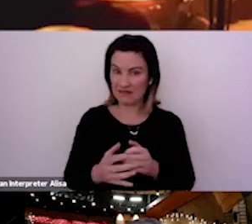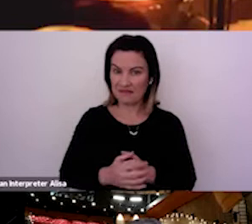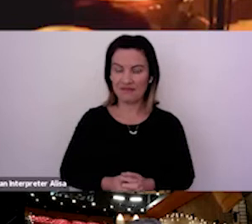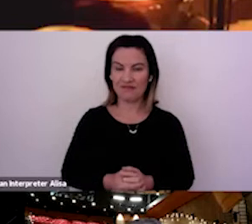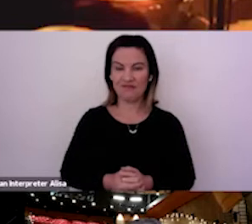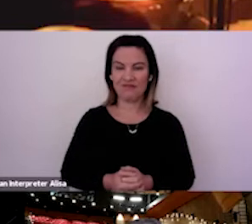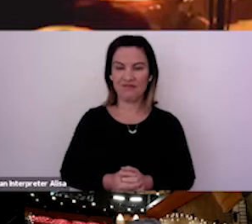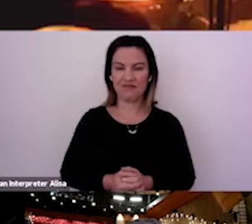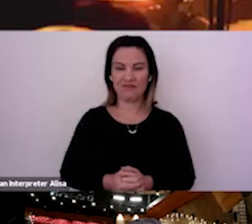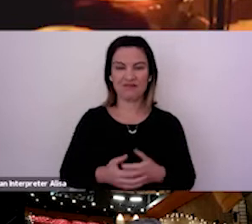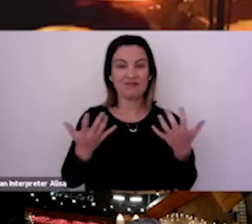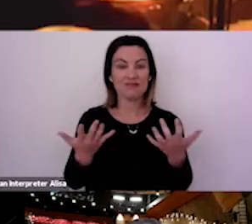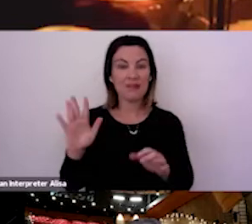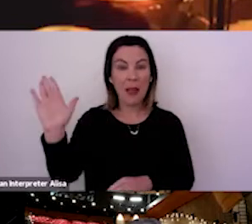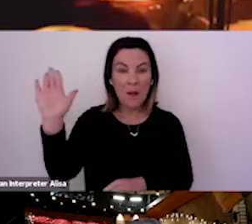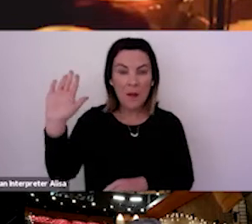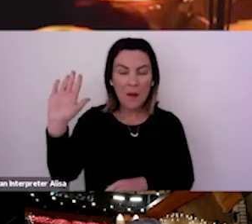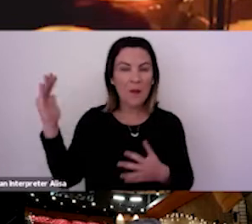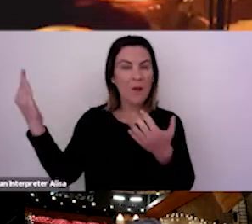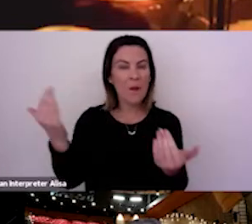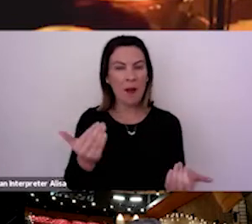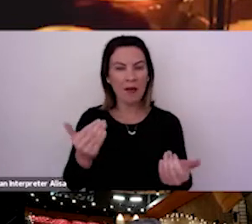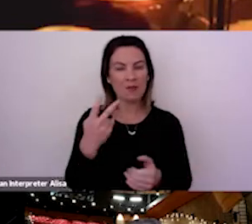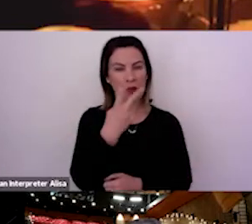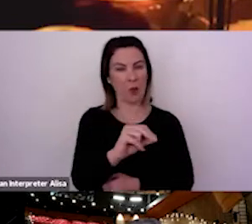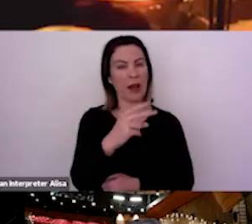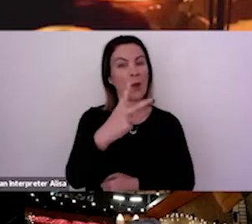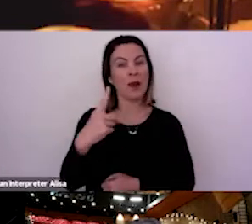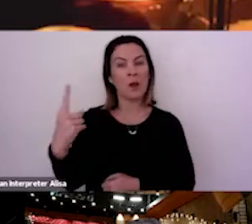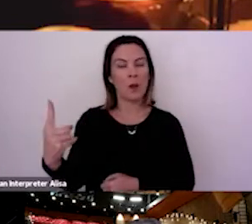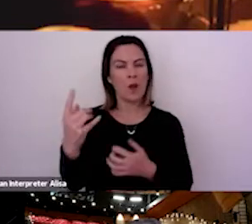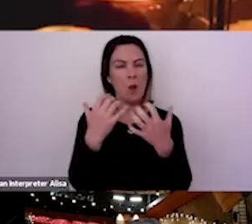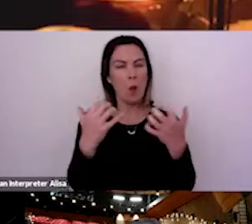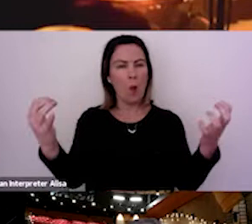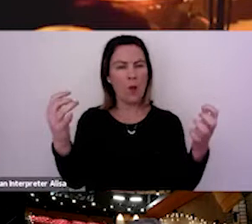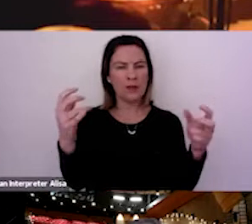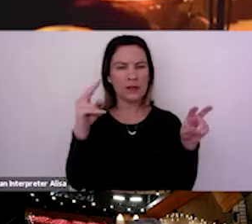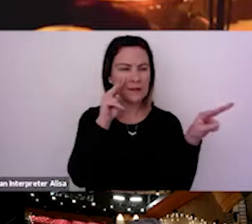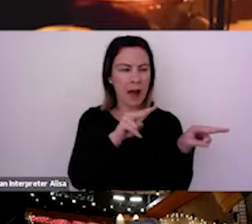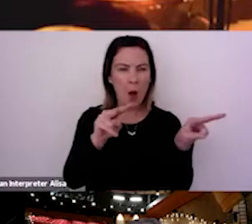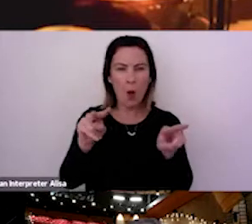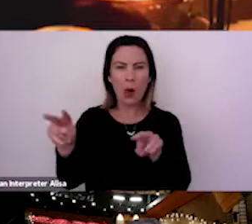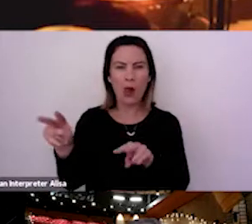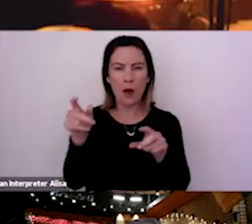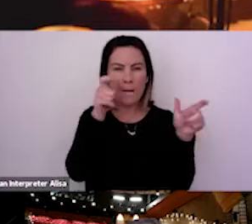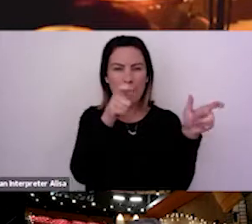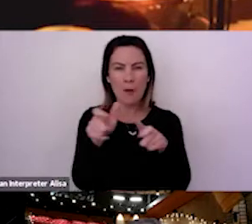Hello and welcome to the 202 Australian Australian. We will explore